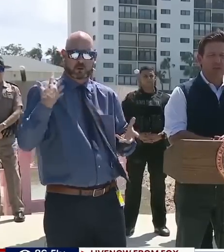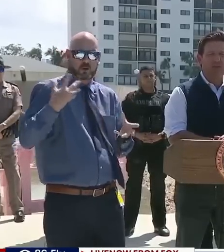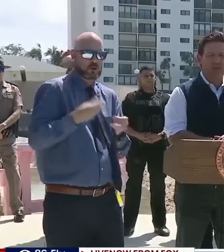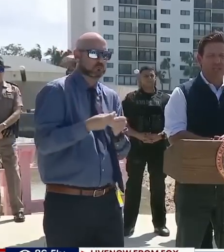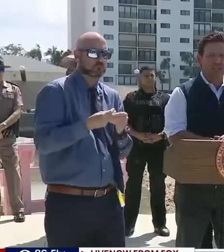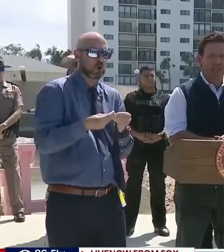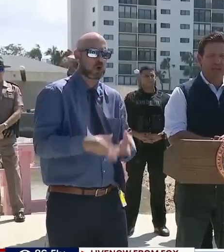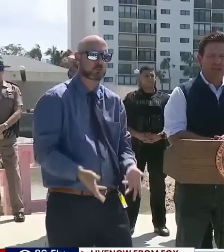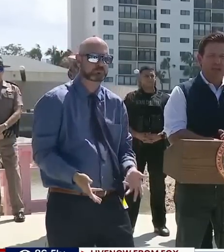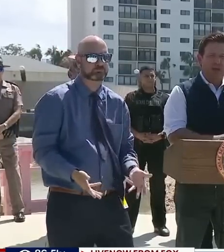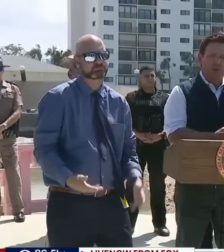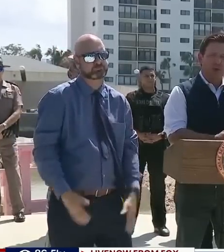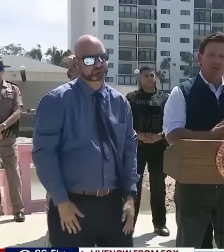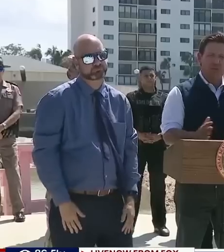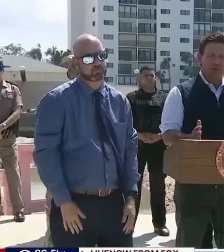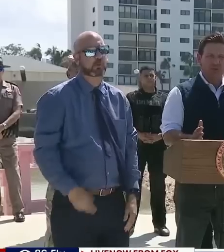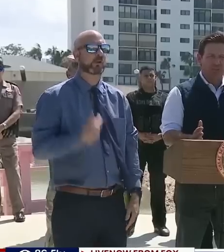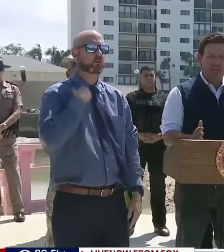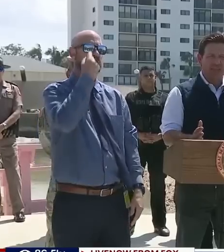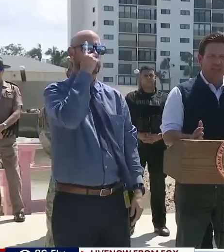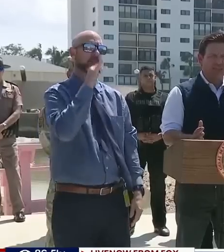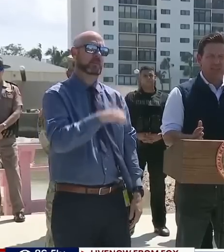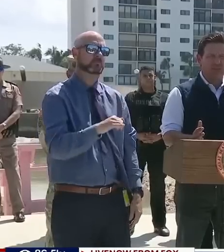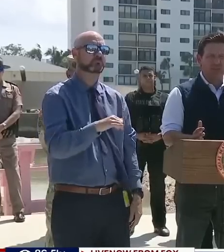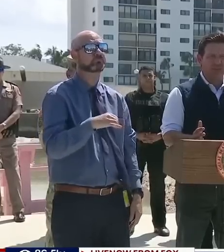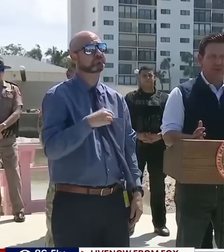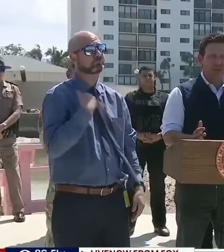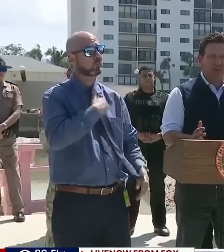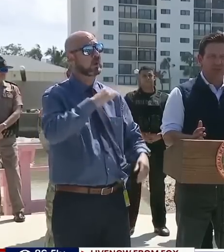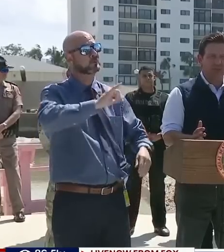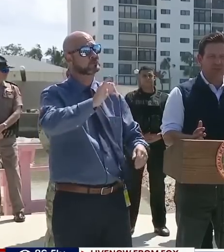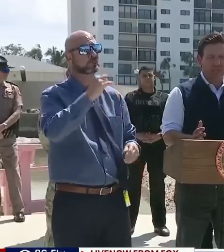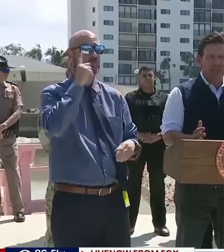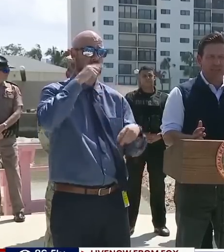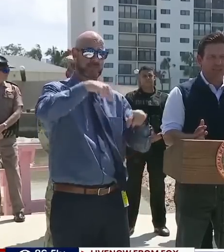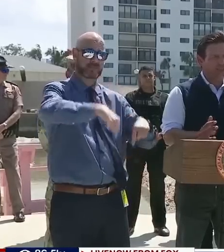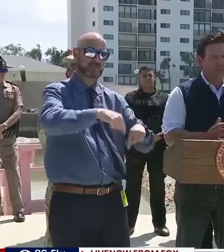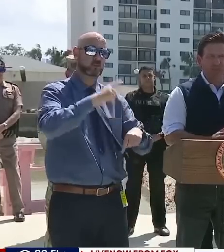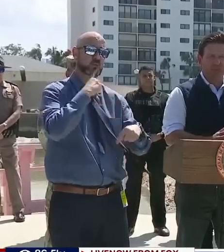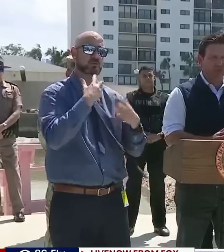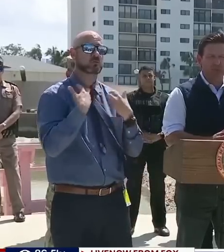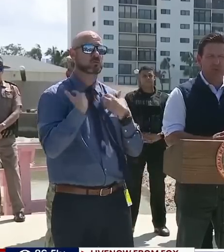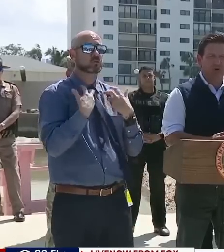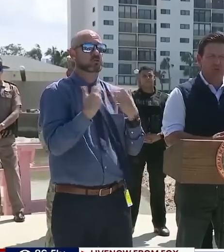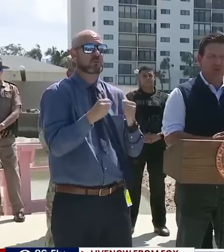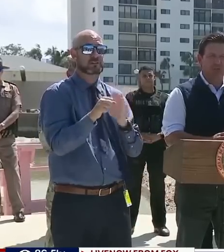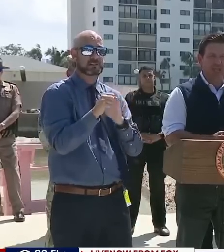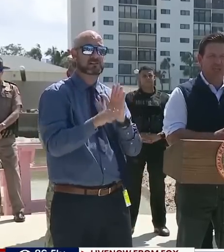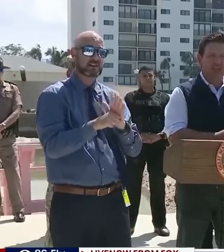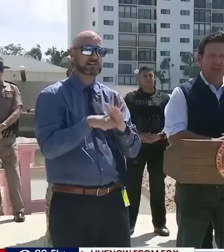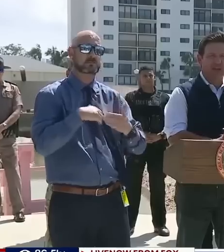that's something that's in people's lives and it's tough. and, um, and we